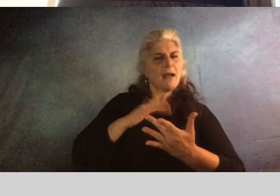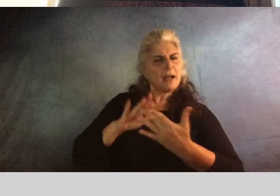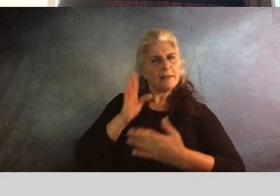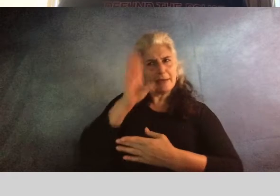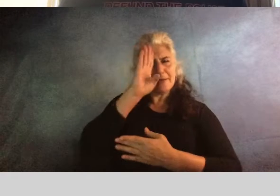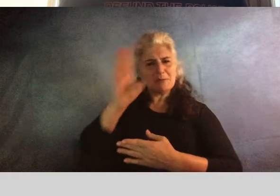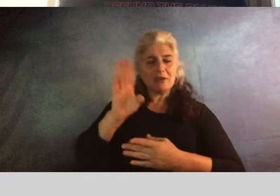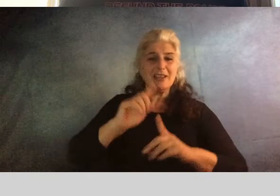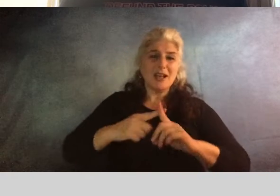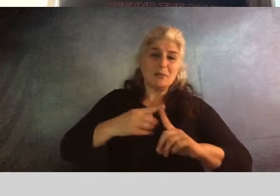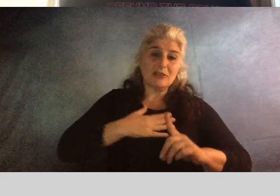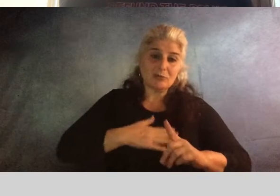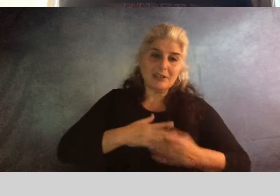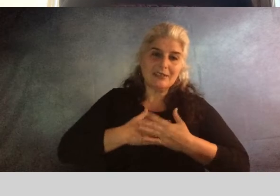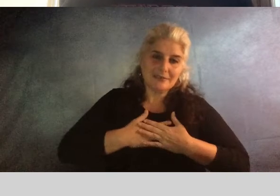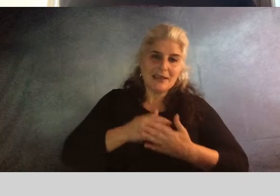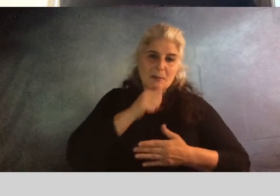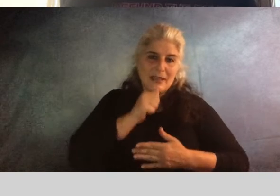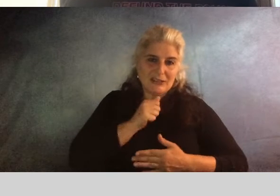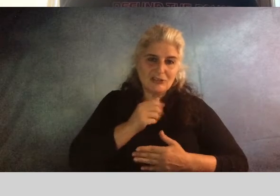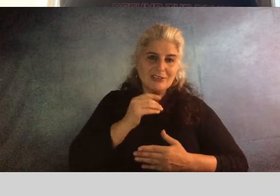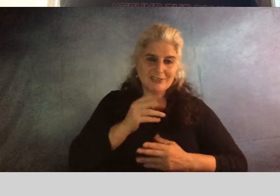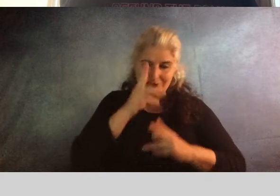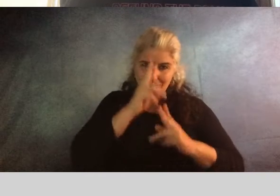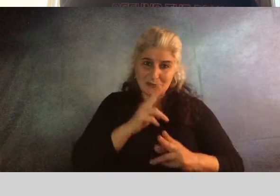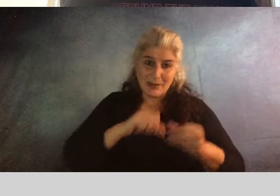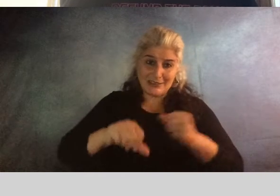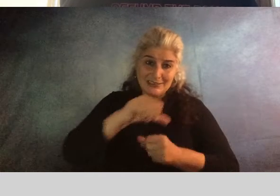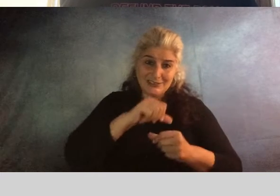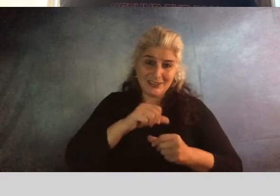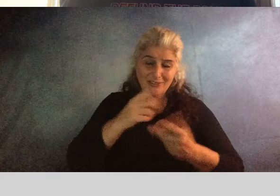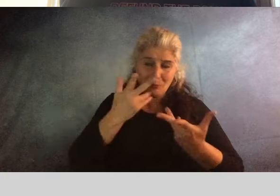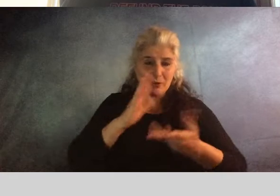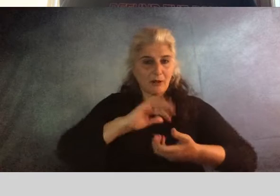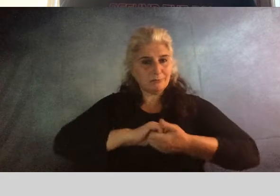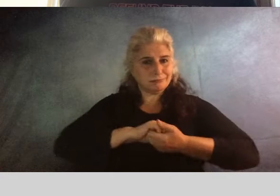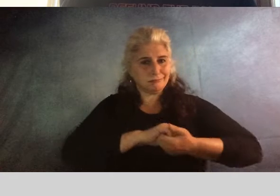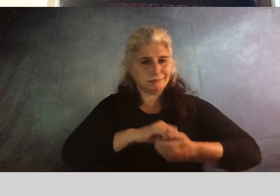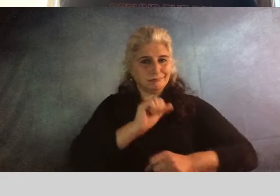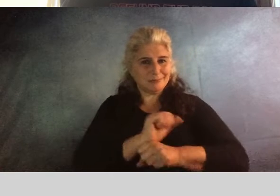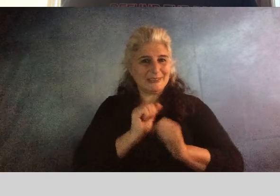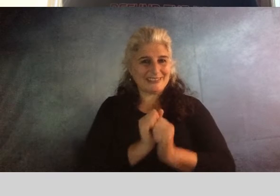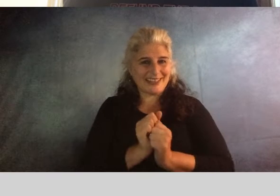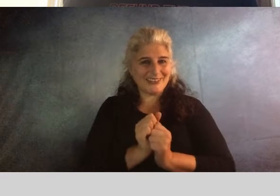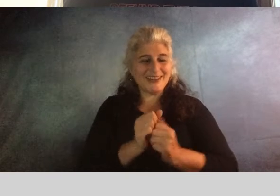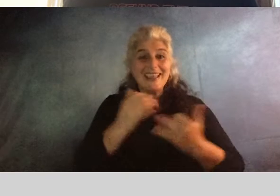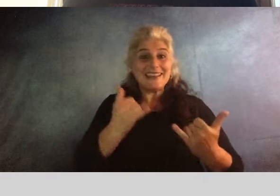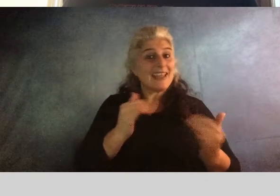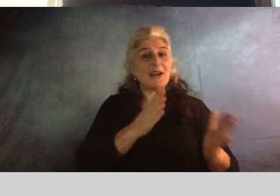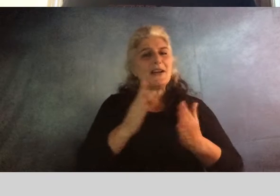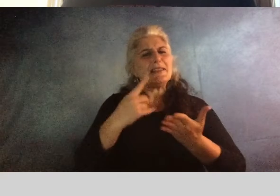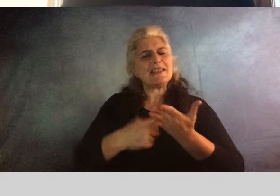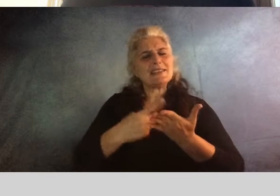We're all in this together. All right, with that said, let's shift gears and review a couple of case studies,